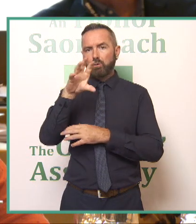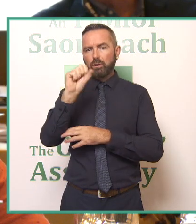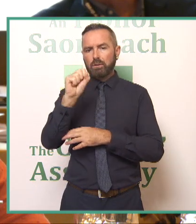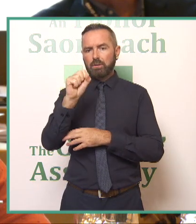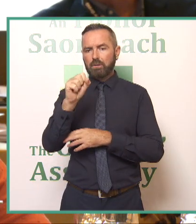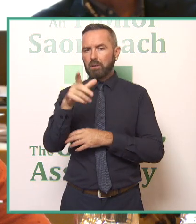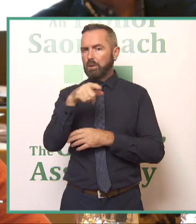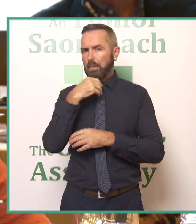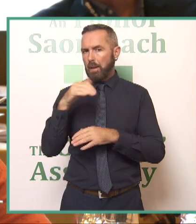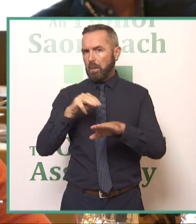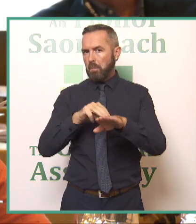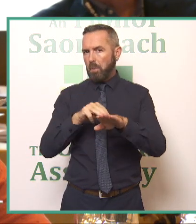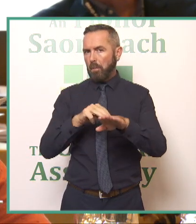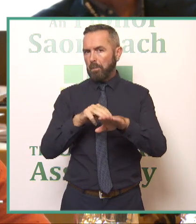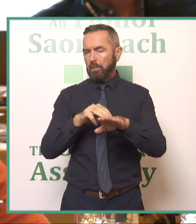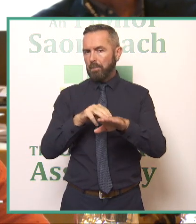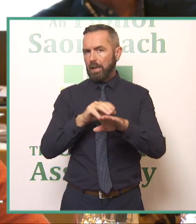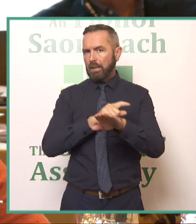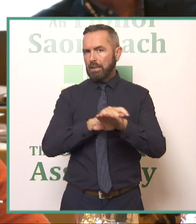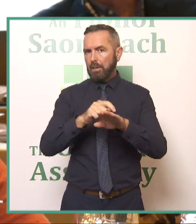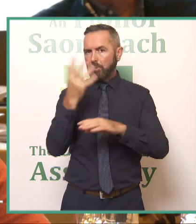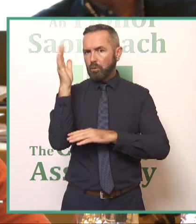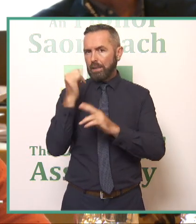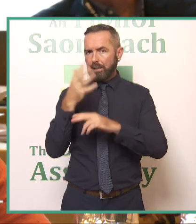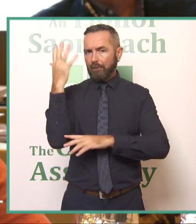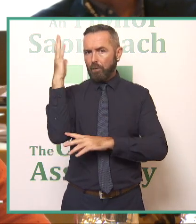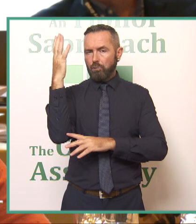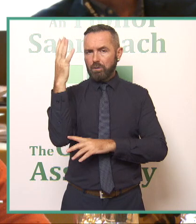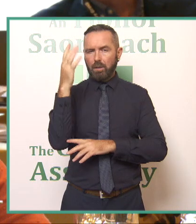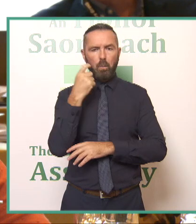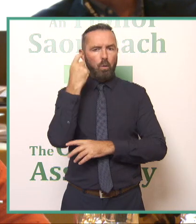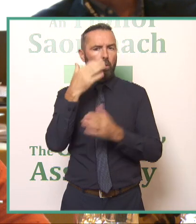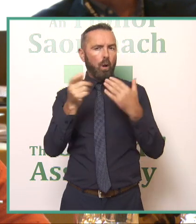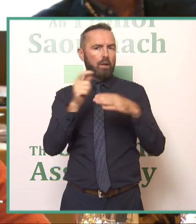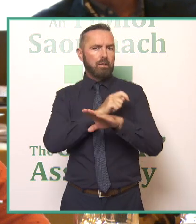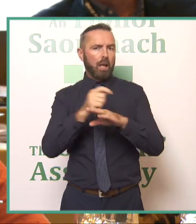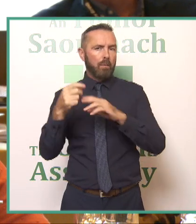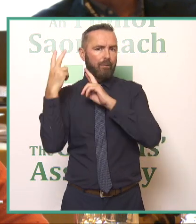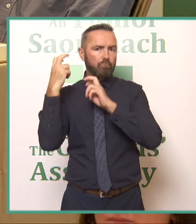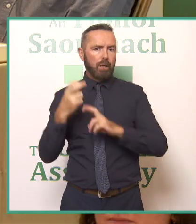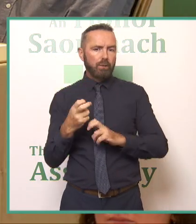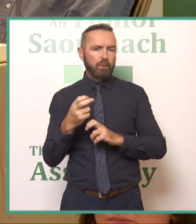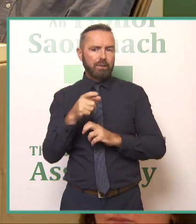in forestry and I'm just wondering is there any research or comparable species to six Spruce